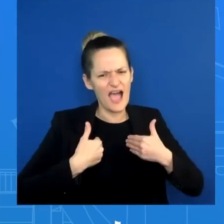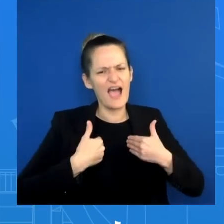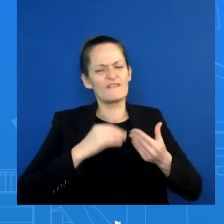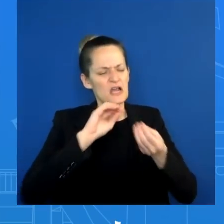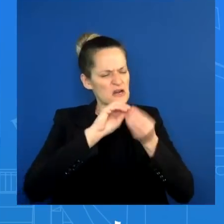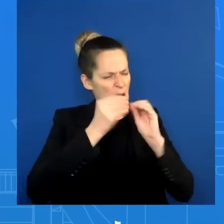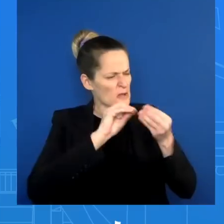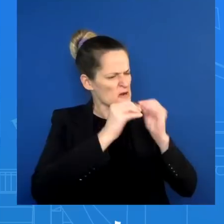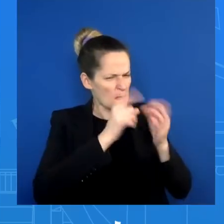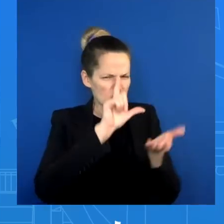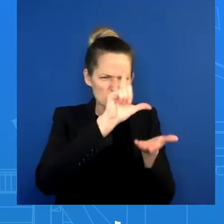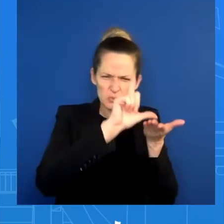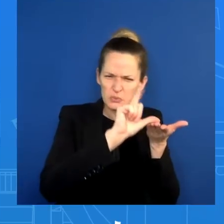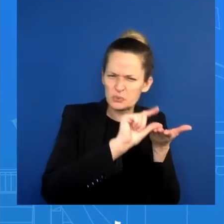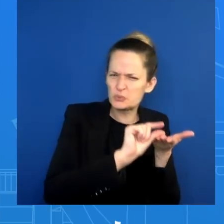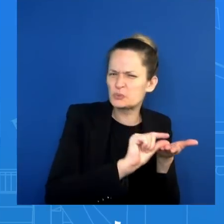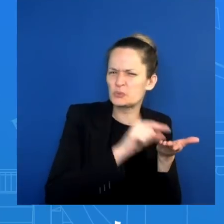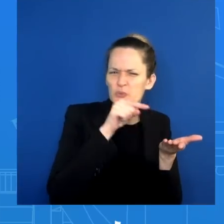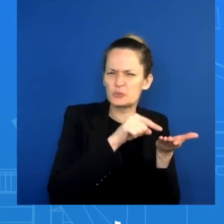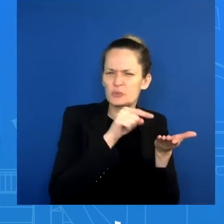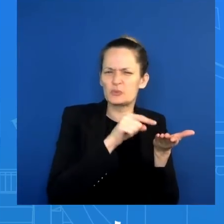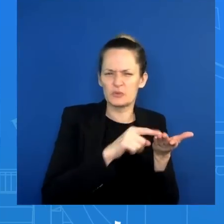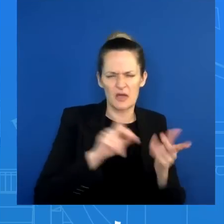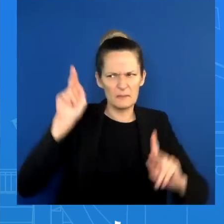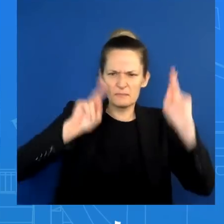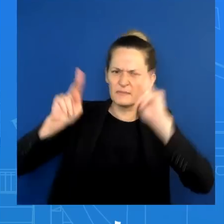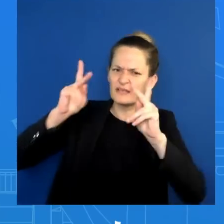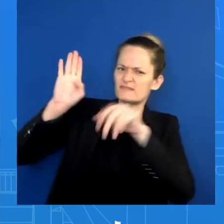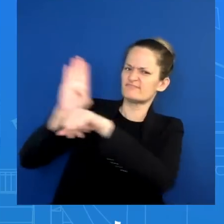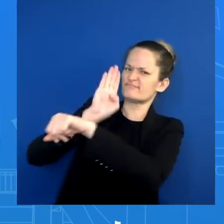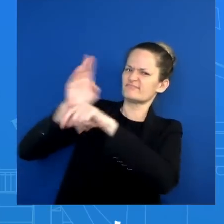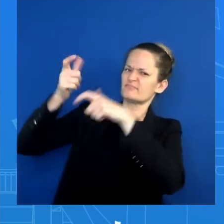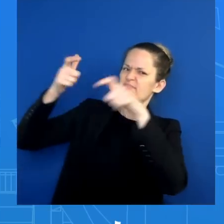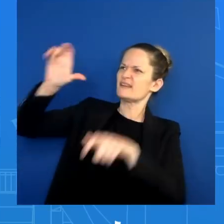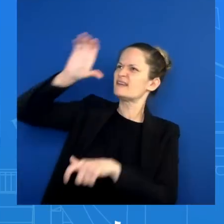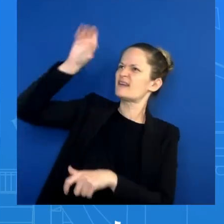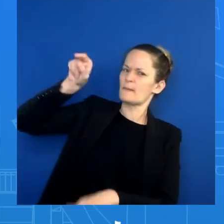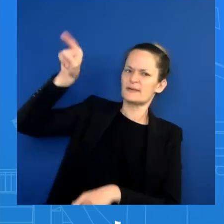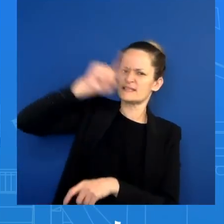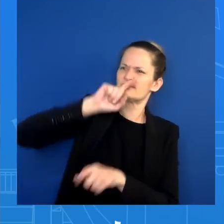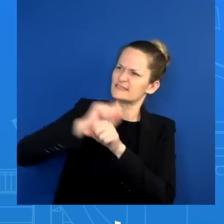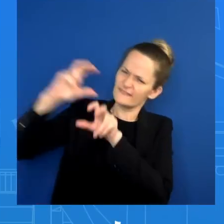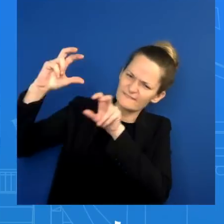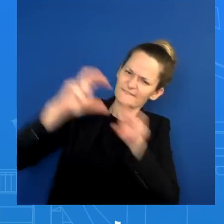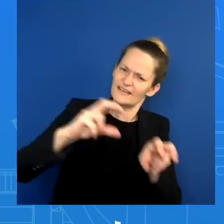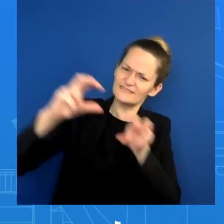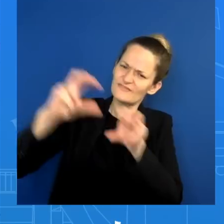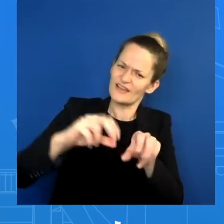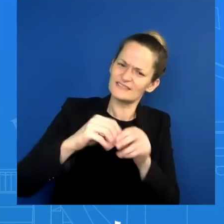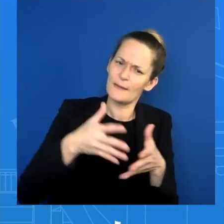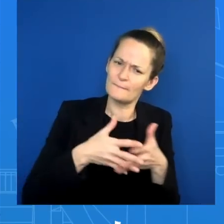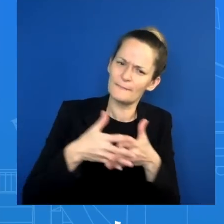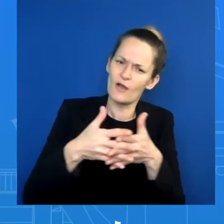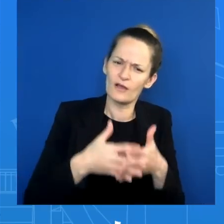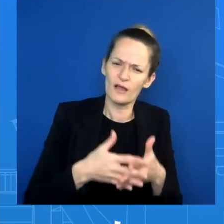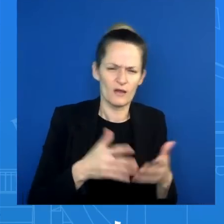So why are those appropriate conditions to forgive student debt? Ms. Jean-Pierre: Well, thank you for laying out all the work that the president has done.